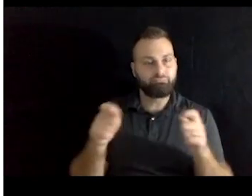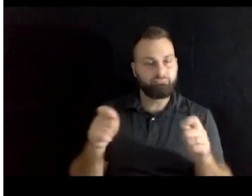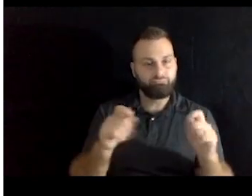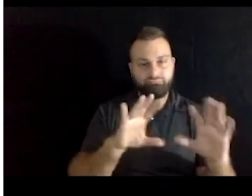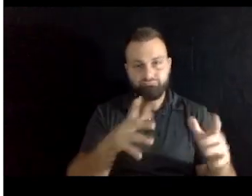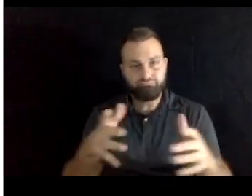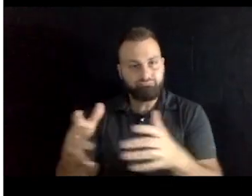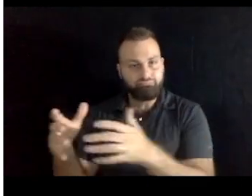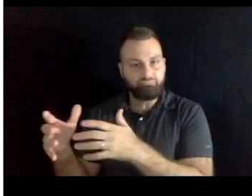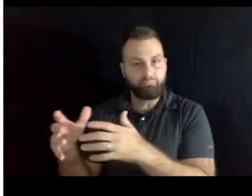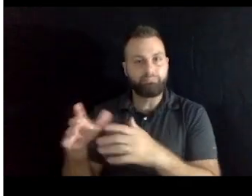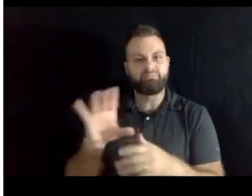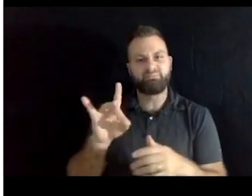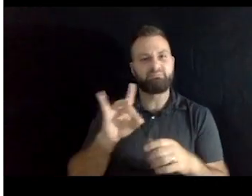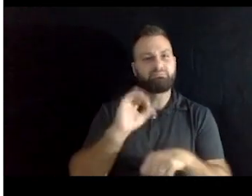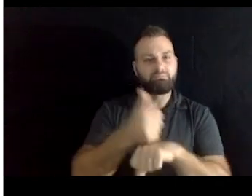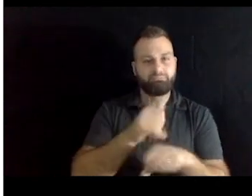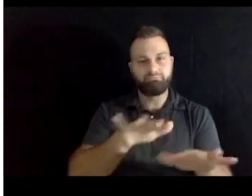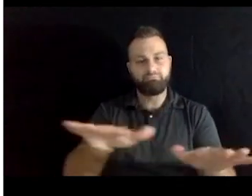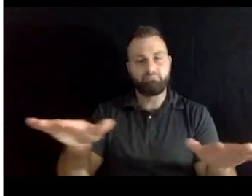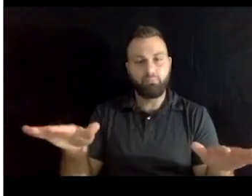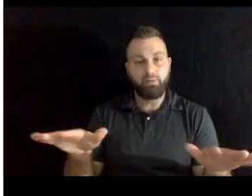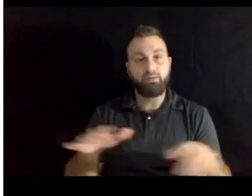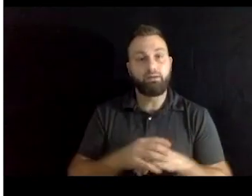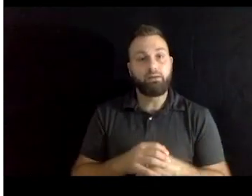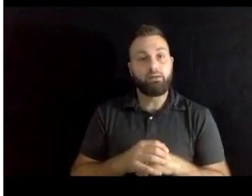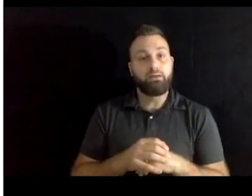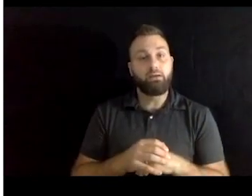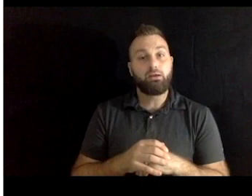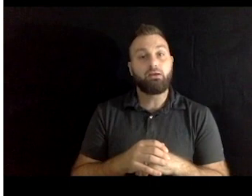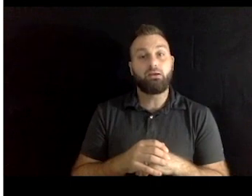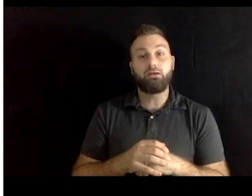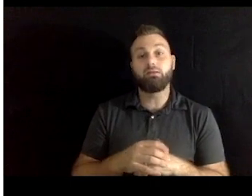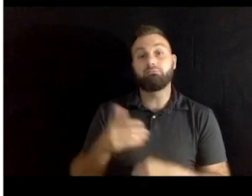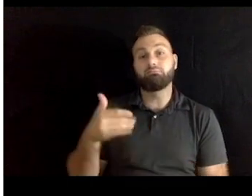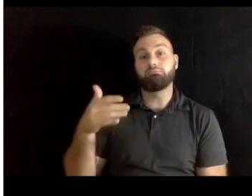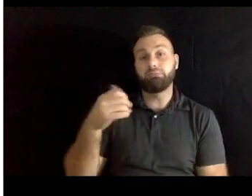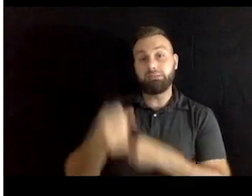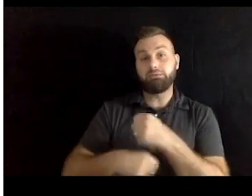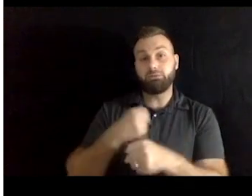Final impact reports. Again, we're going to have to wait awhile 2025 and this is funded by the